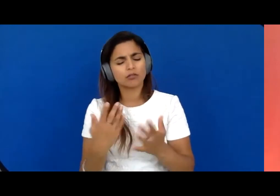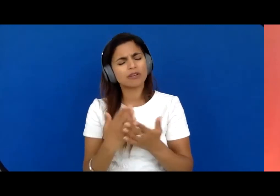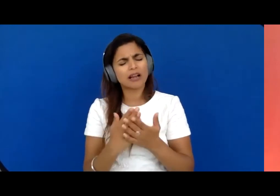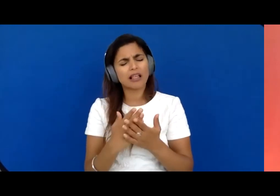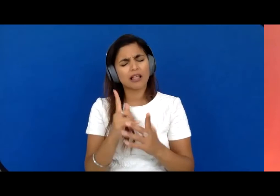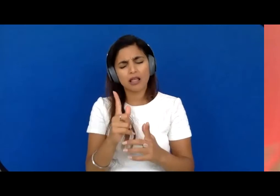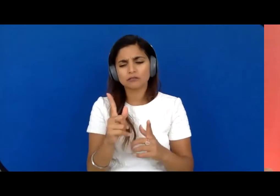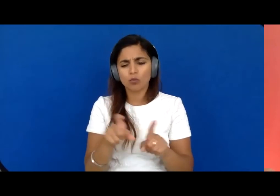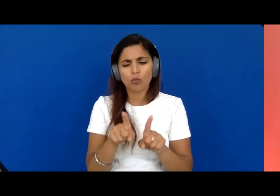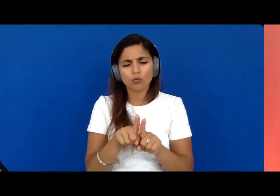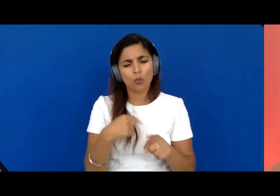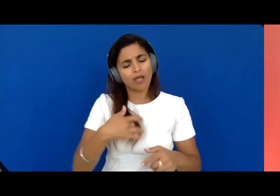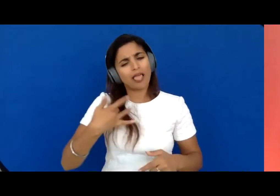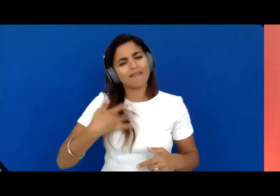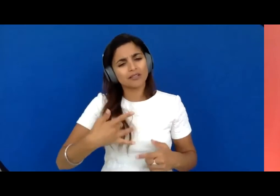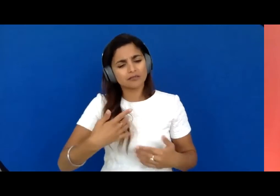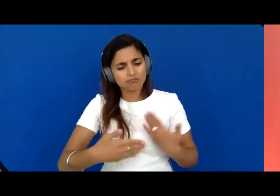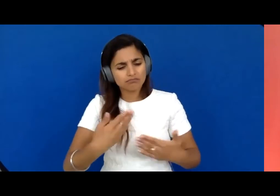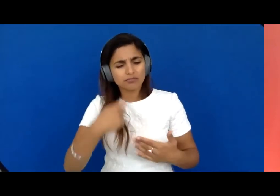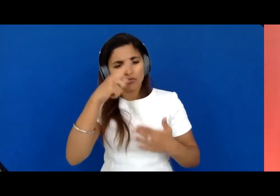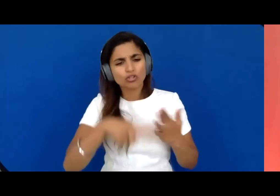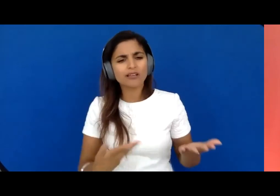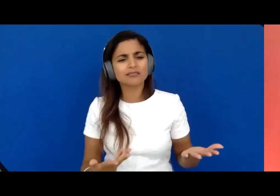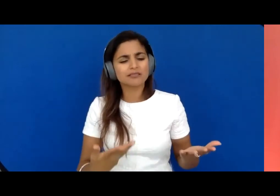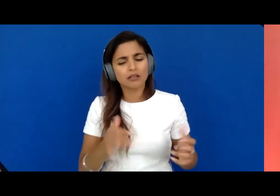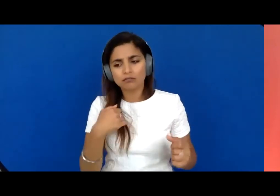lift doing so is also gratitude and acknowledgement to creep of color